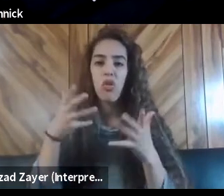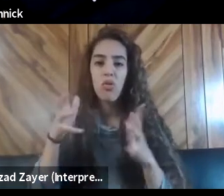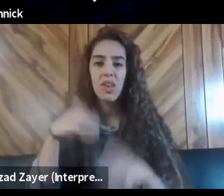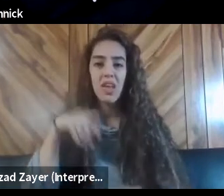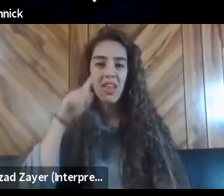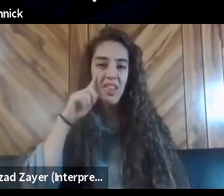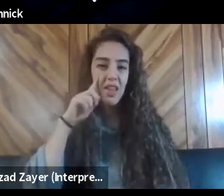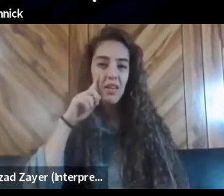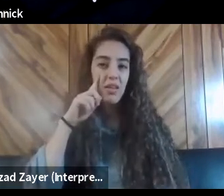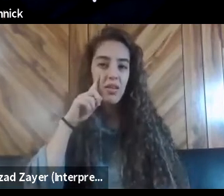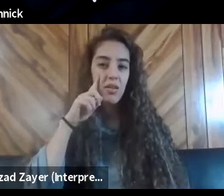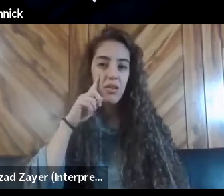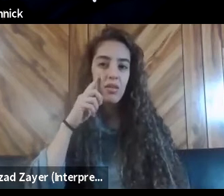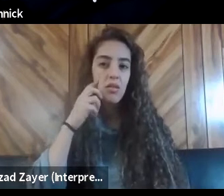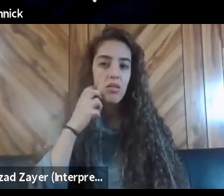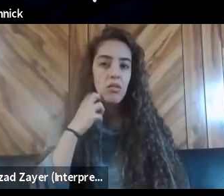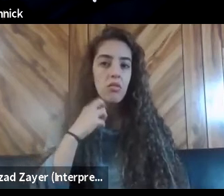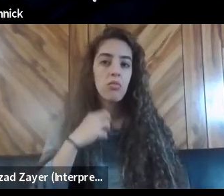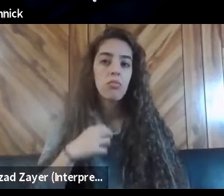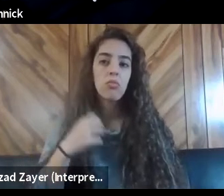mistaken. What this one? No, I